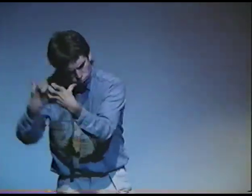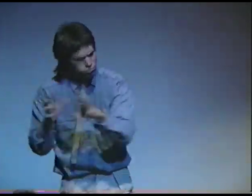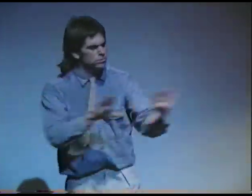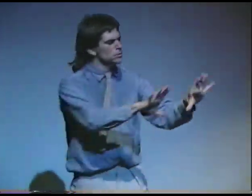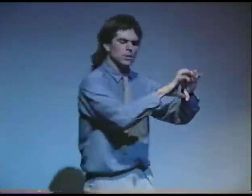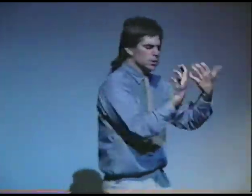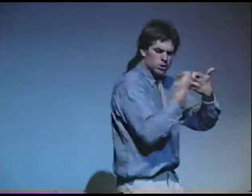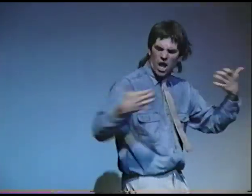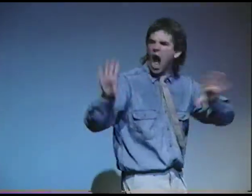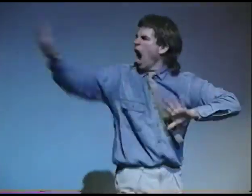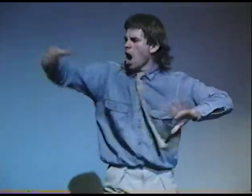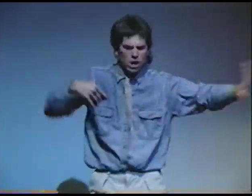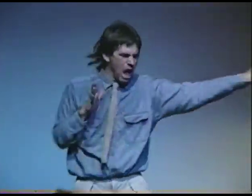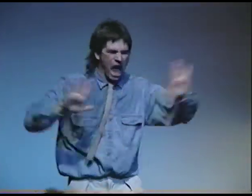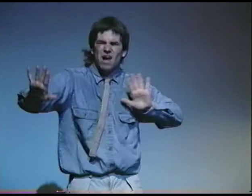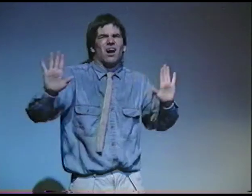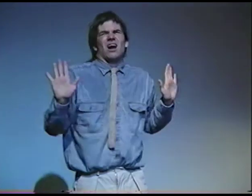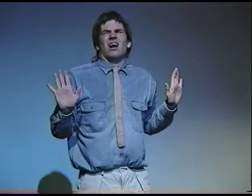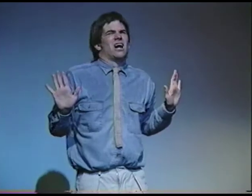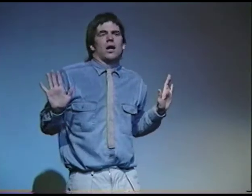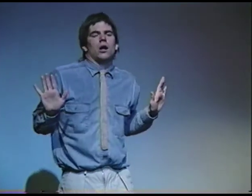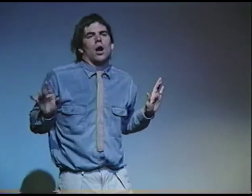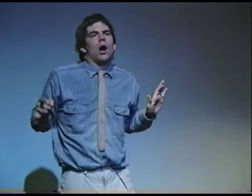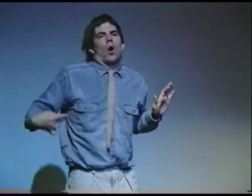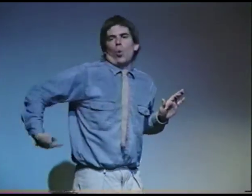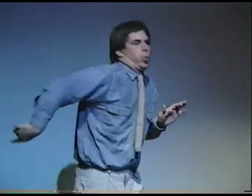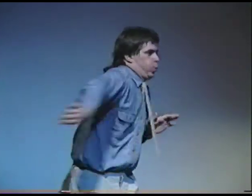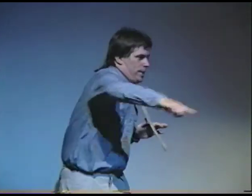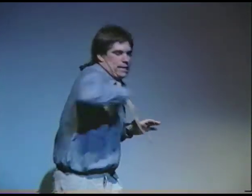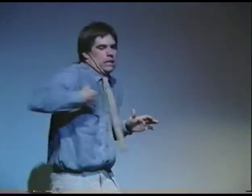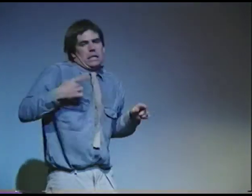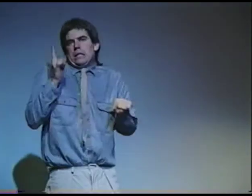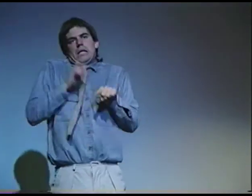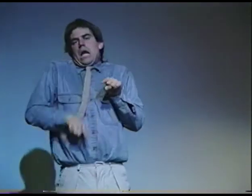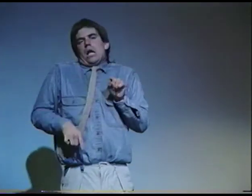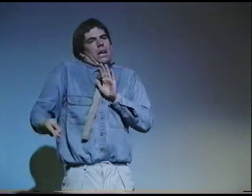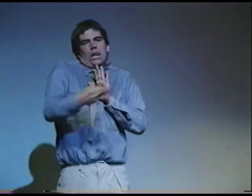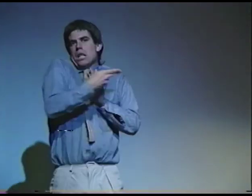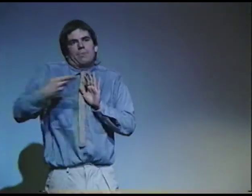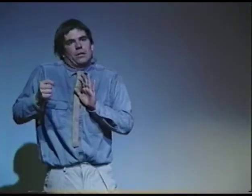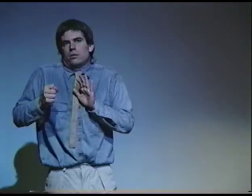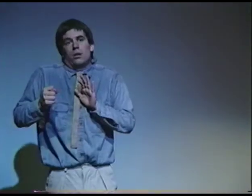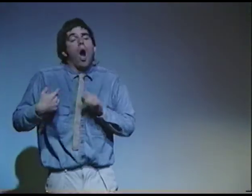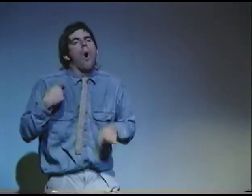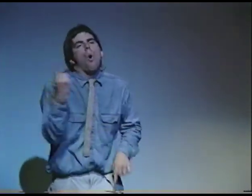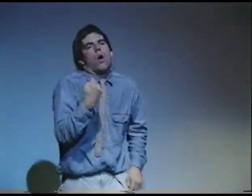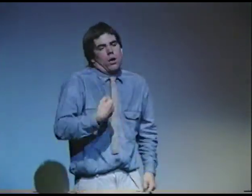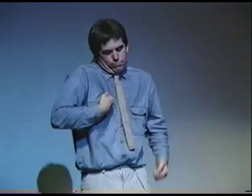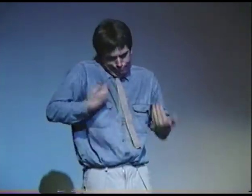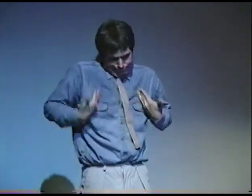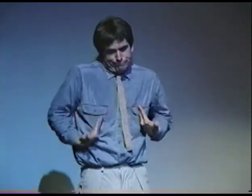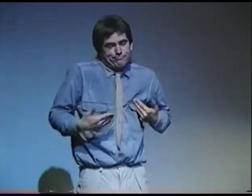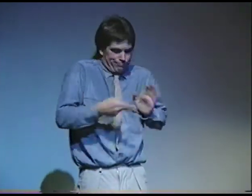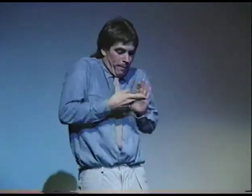There must be these rules and start infighting. You really can't label it.